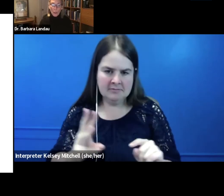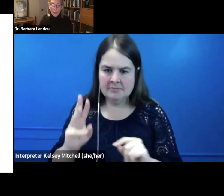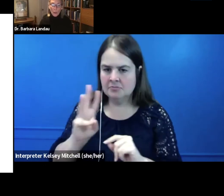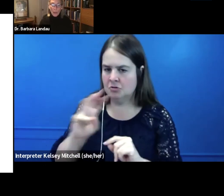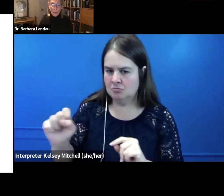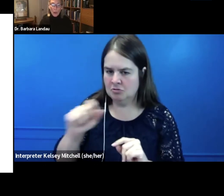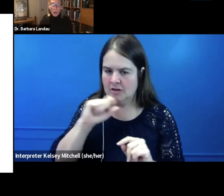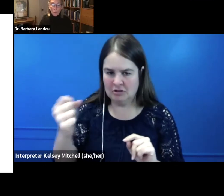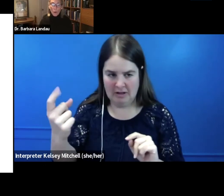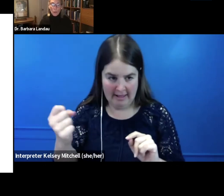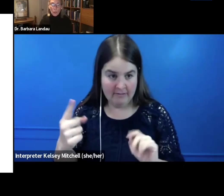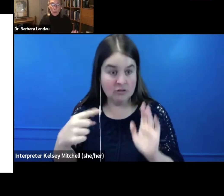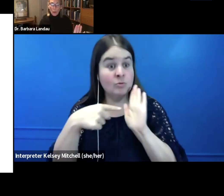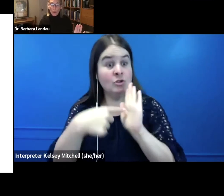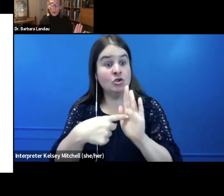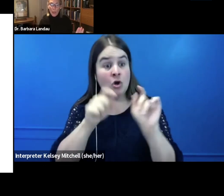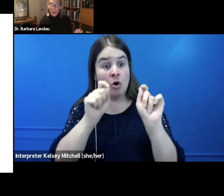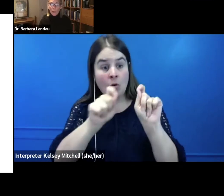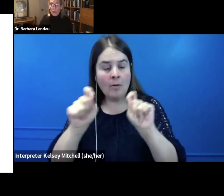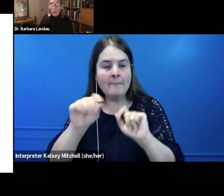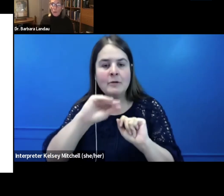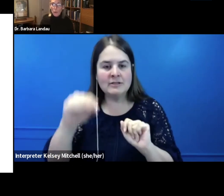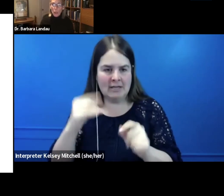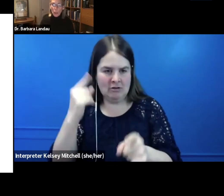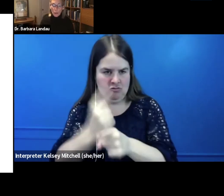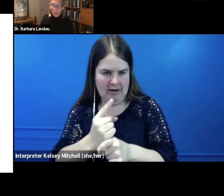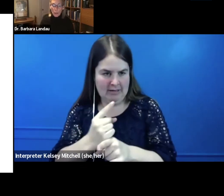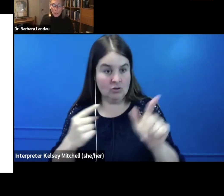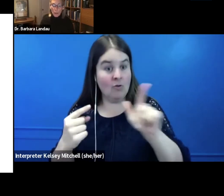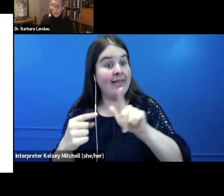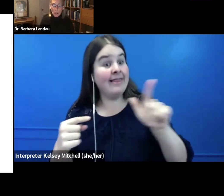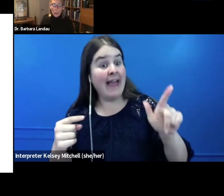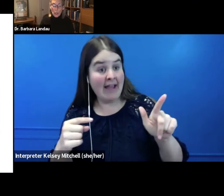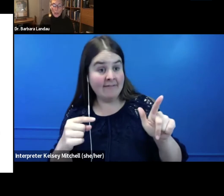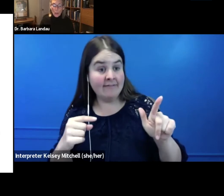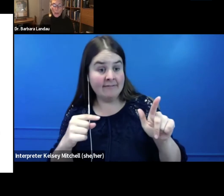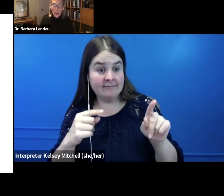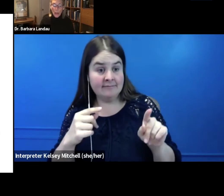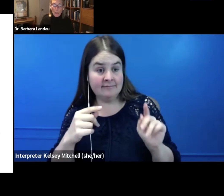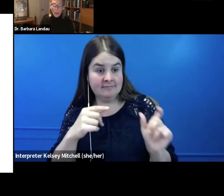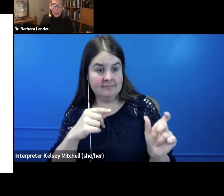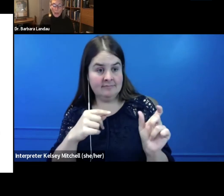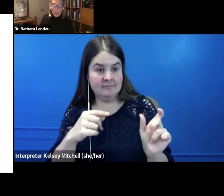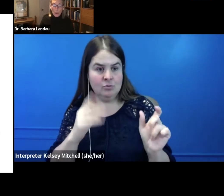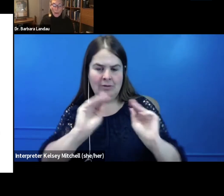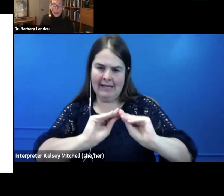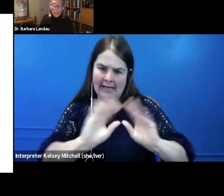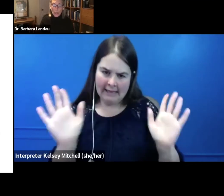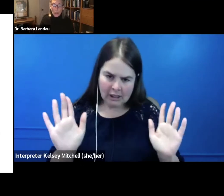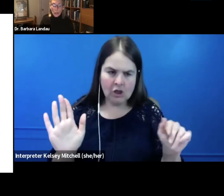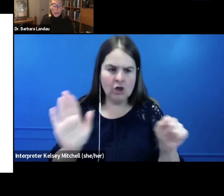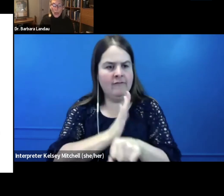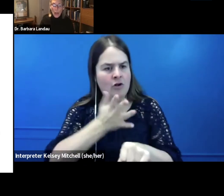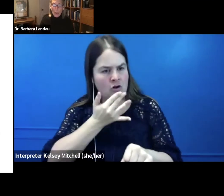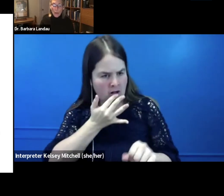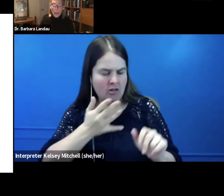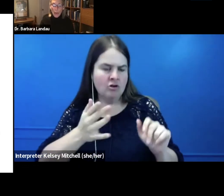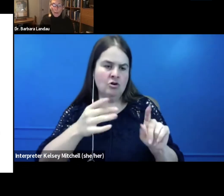correct first look on the left to the full color clear images we have the